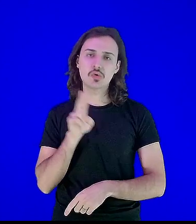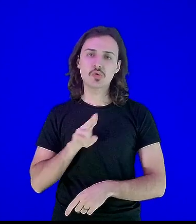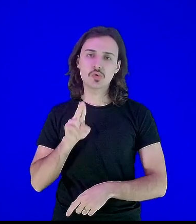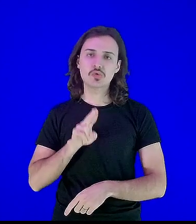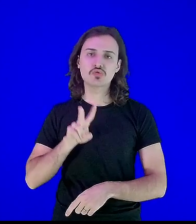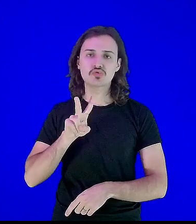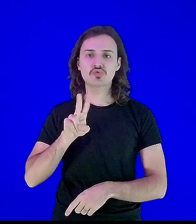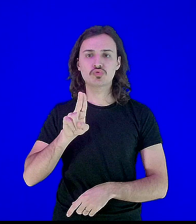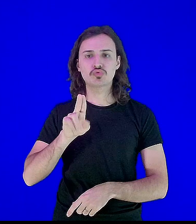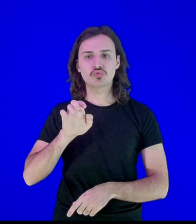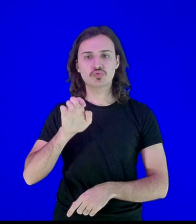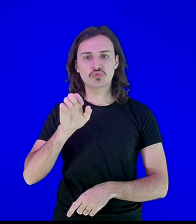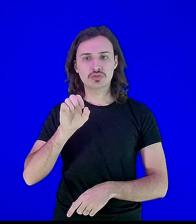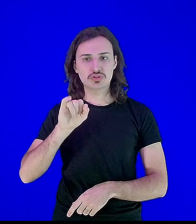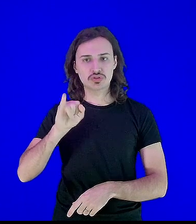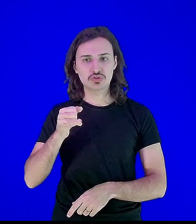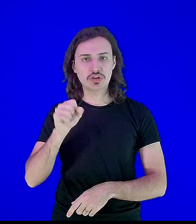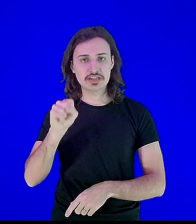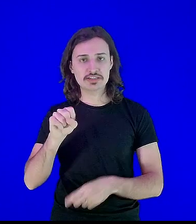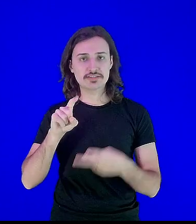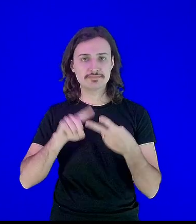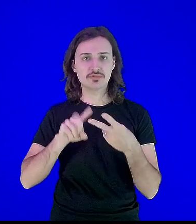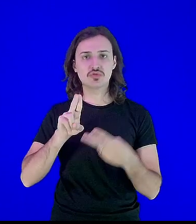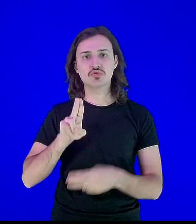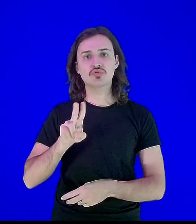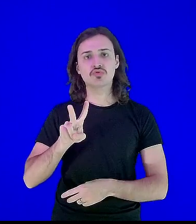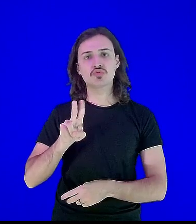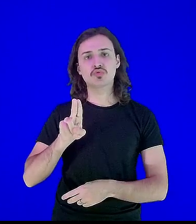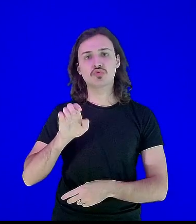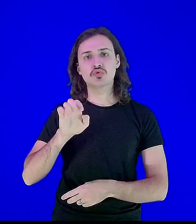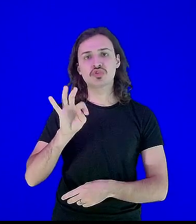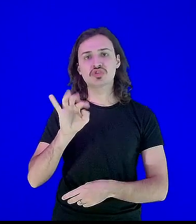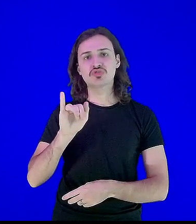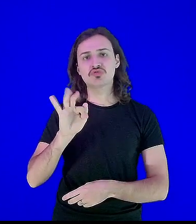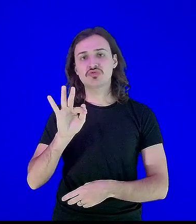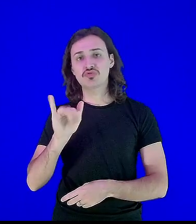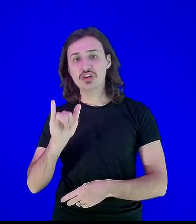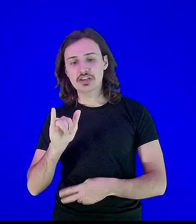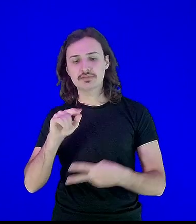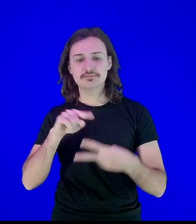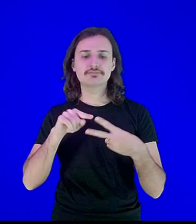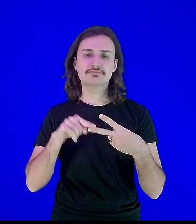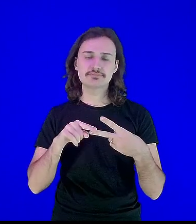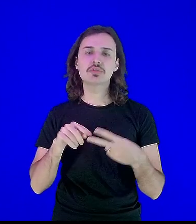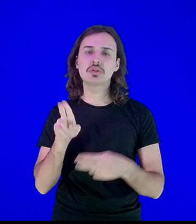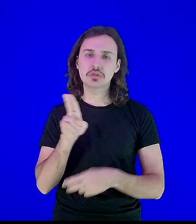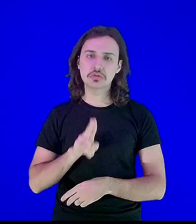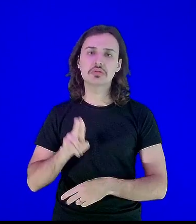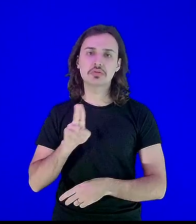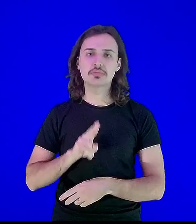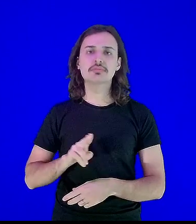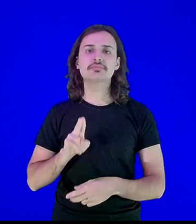which is a components library and it is helping me to get some out of the box components instead of being